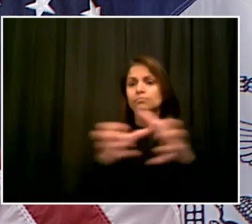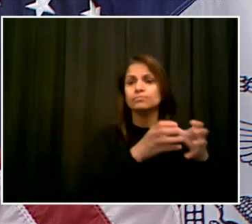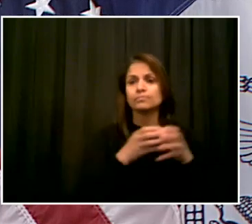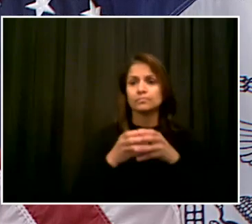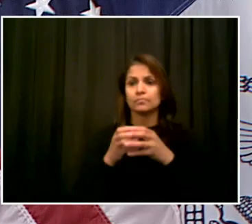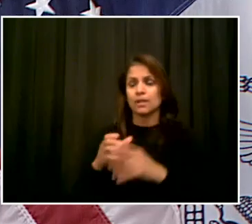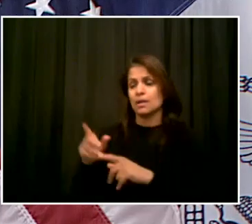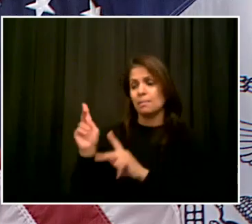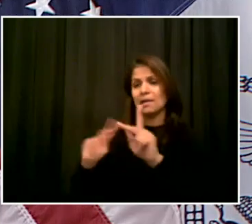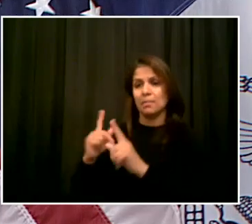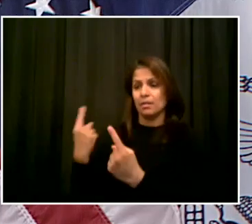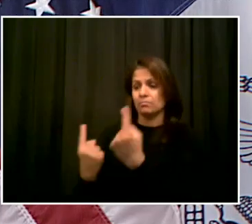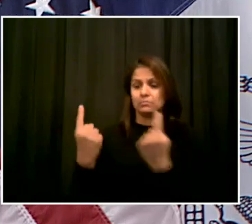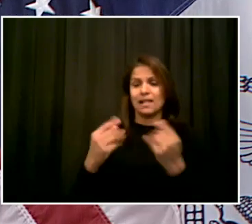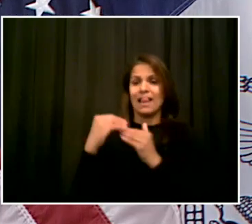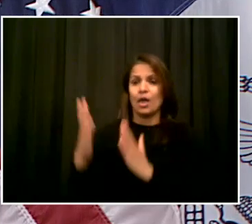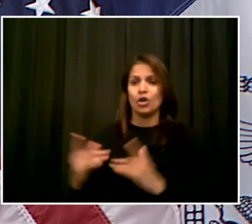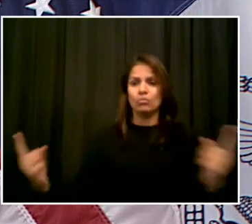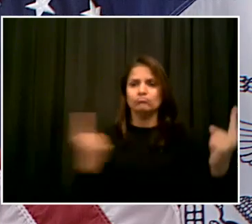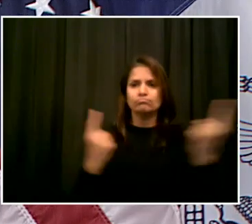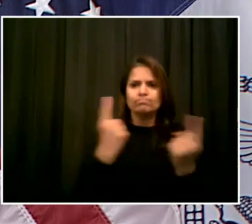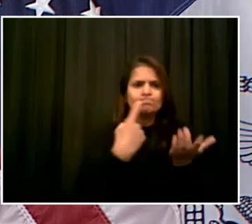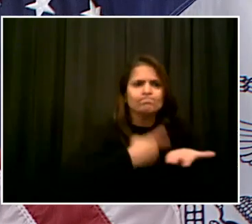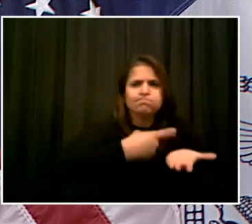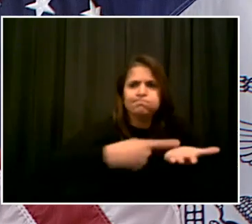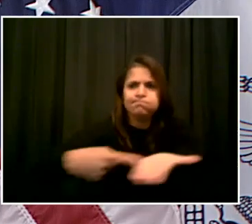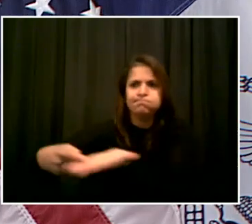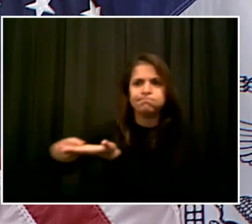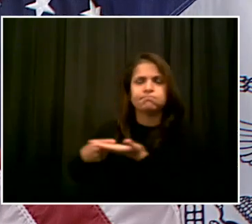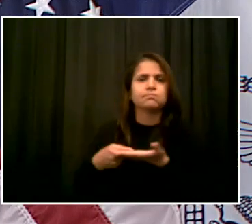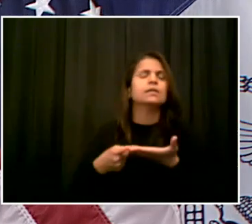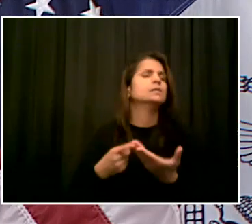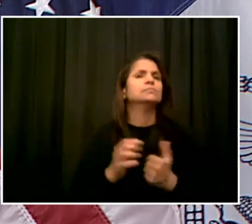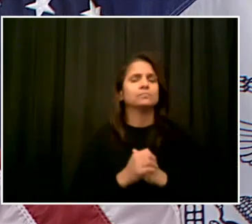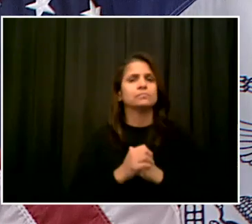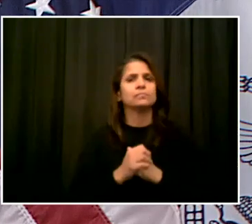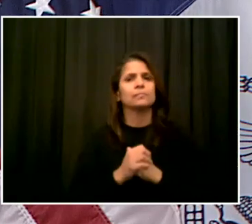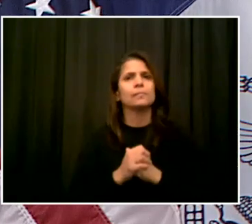TAKING BACK